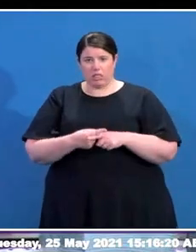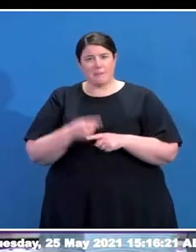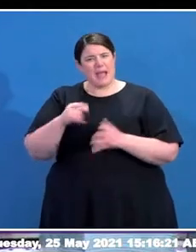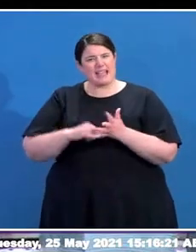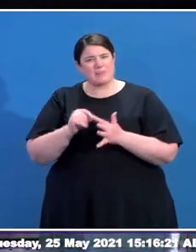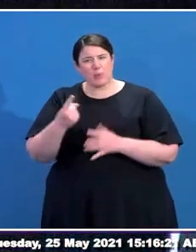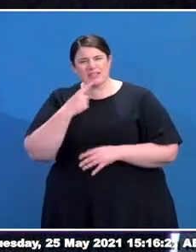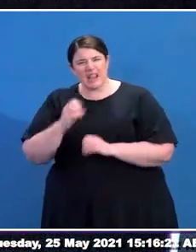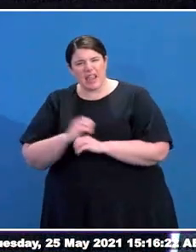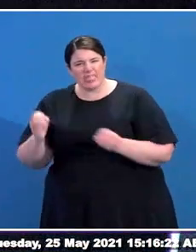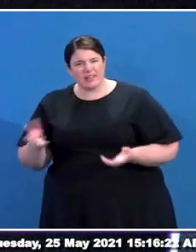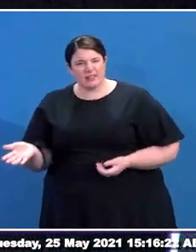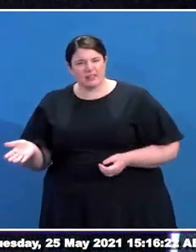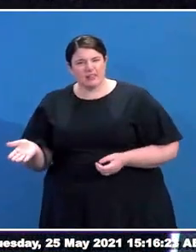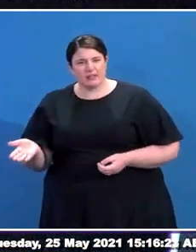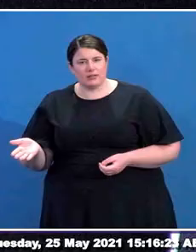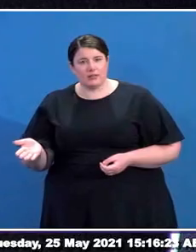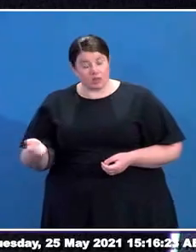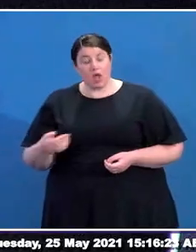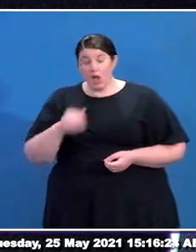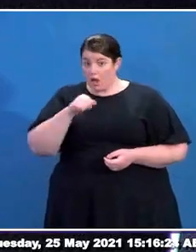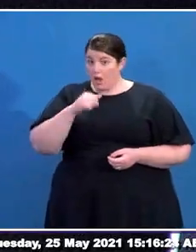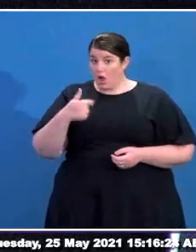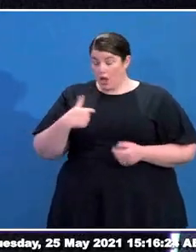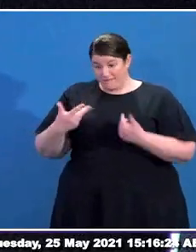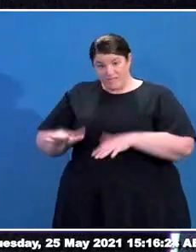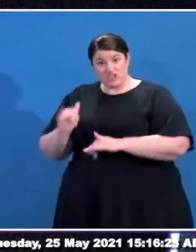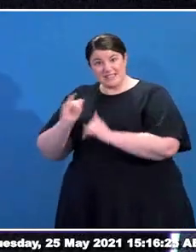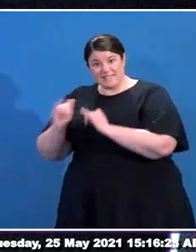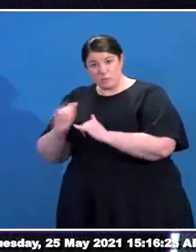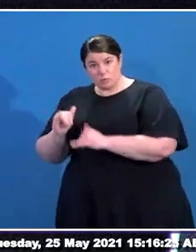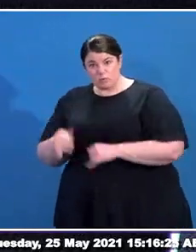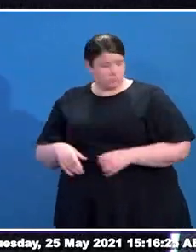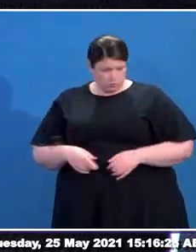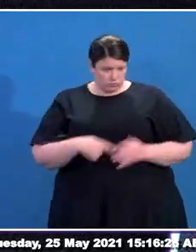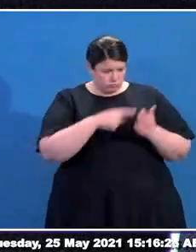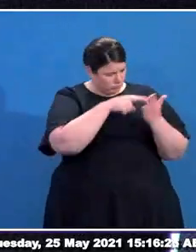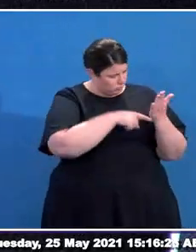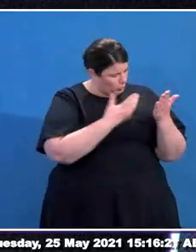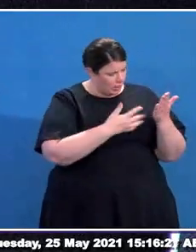No, I have at this stage because I've interviewed him. You don't say that.